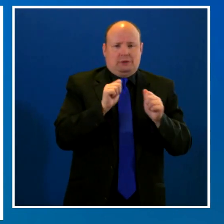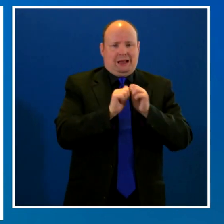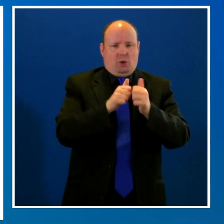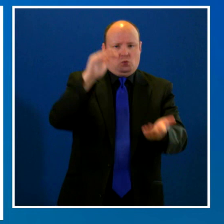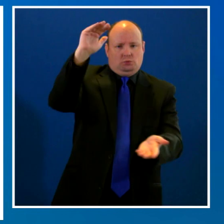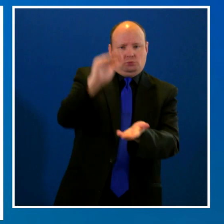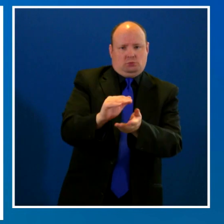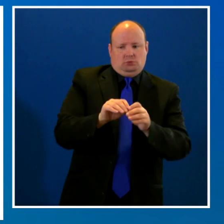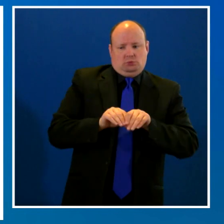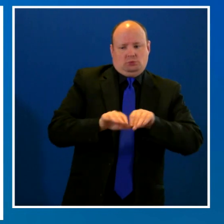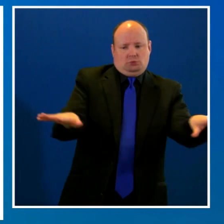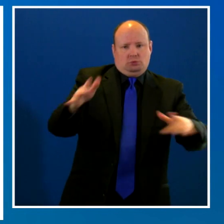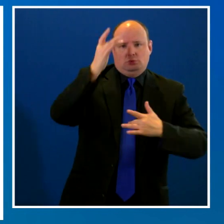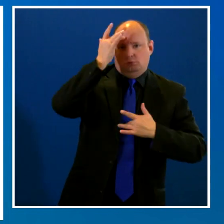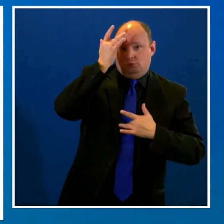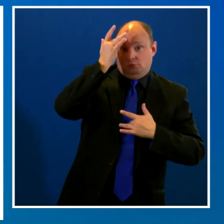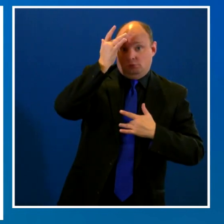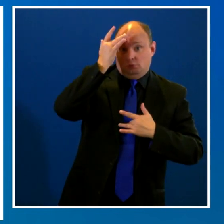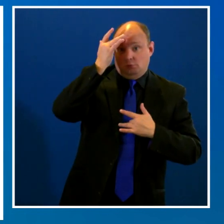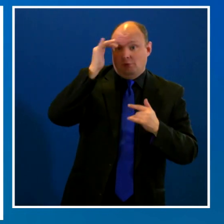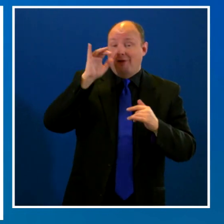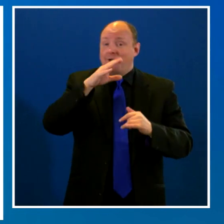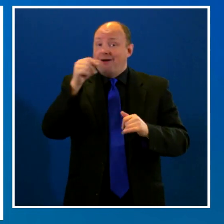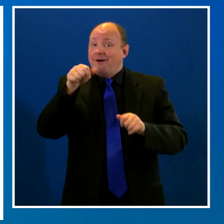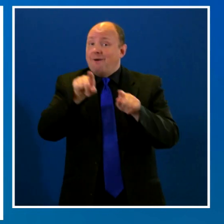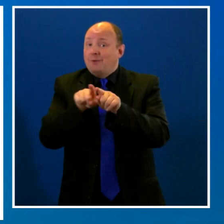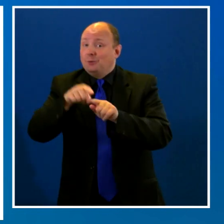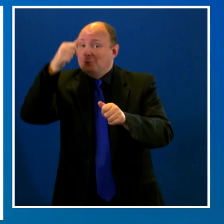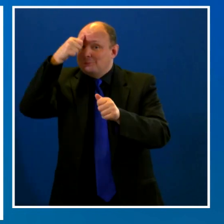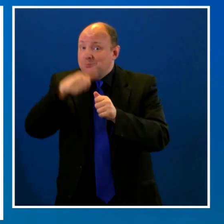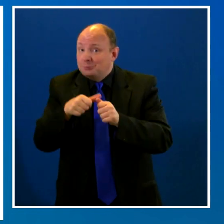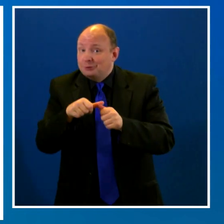Please also remember that getting vaccinated, wearing a